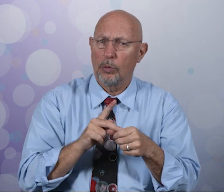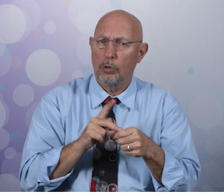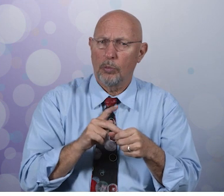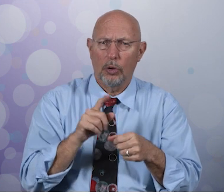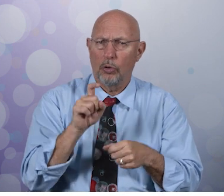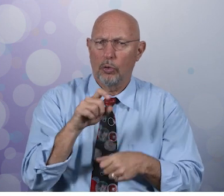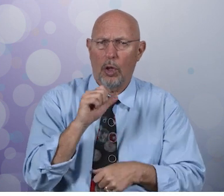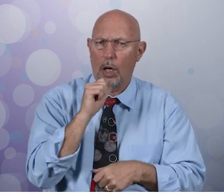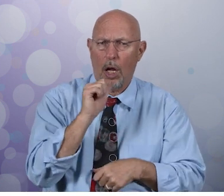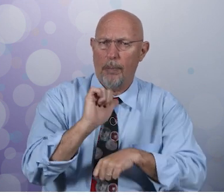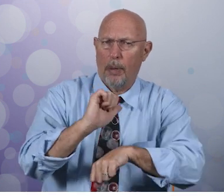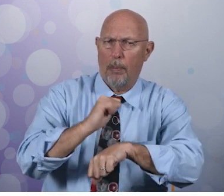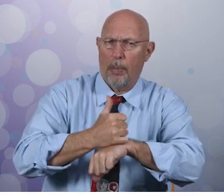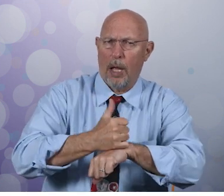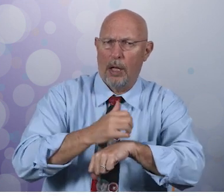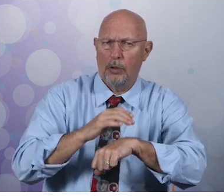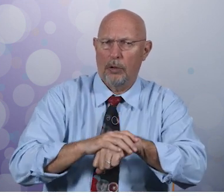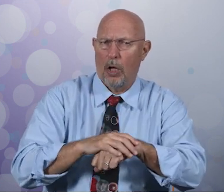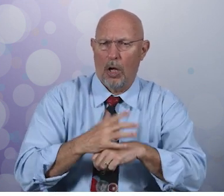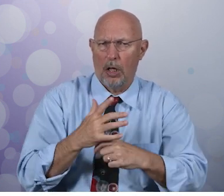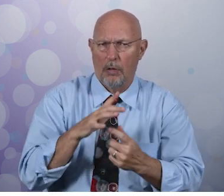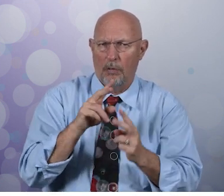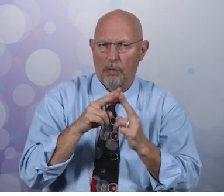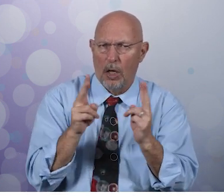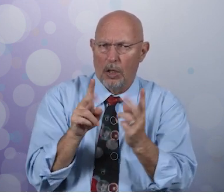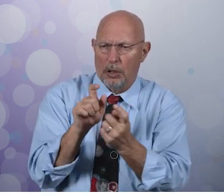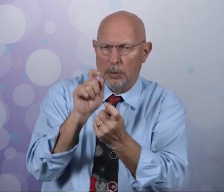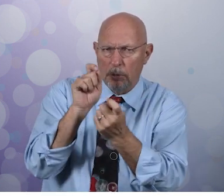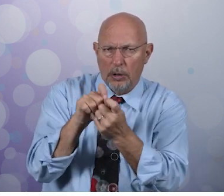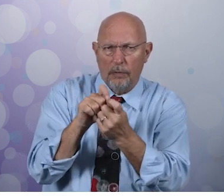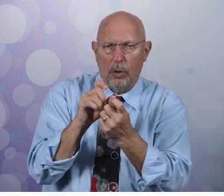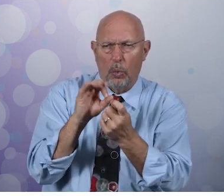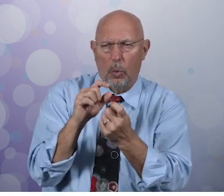be based on some very specific or isolated areas